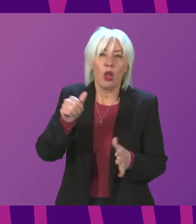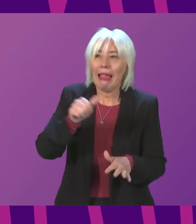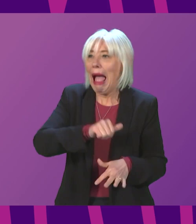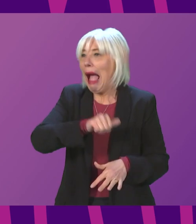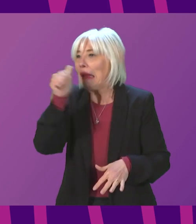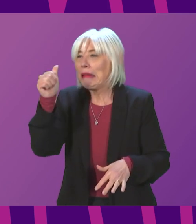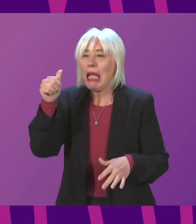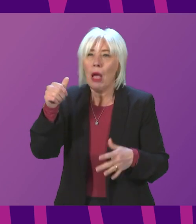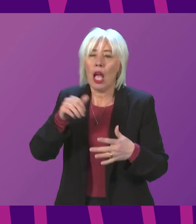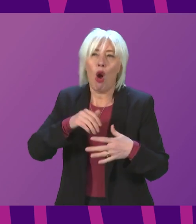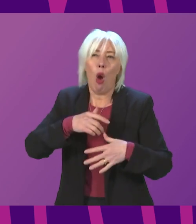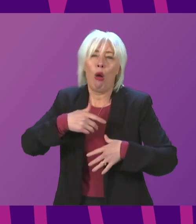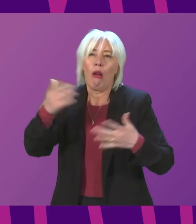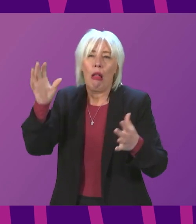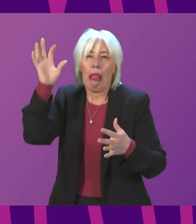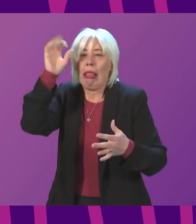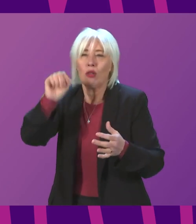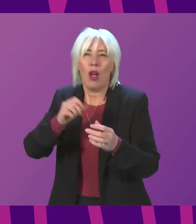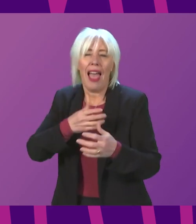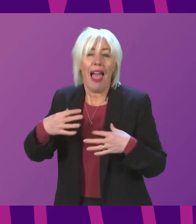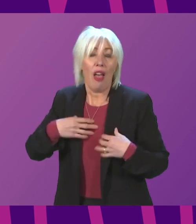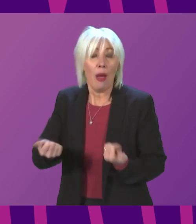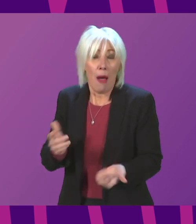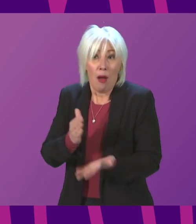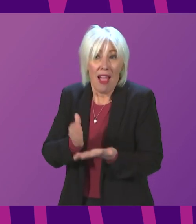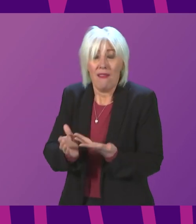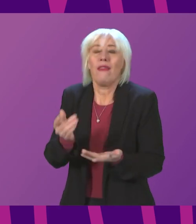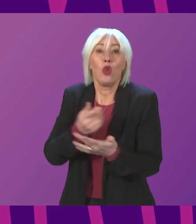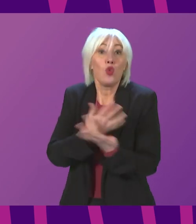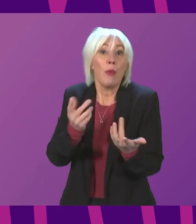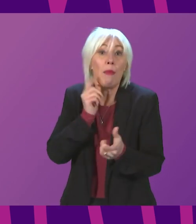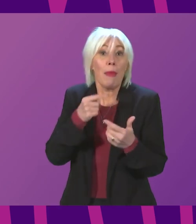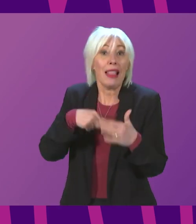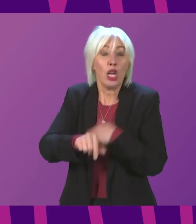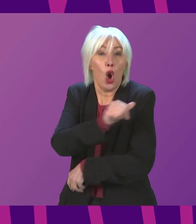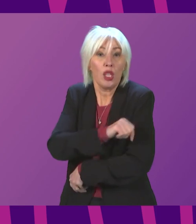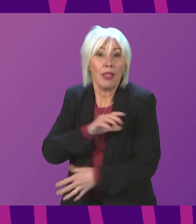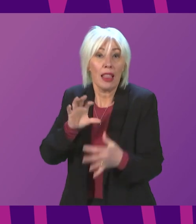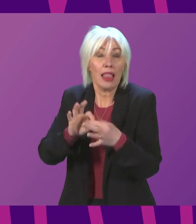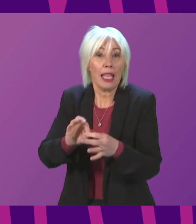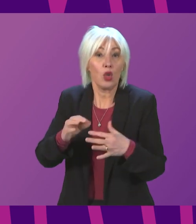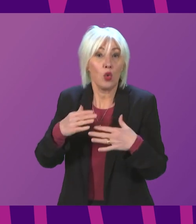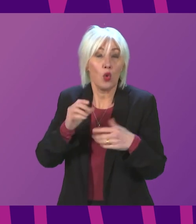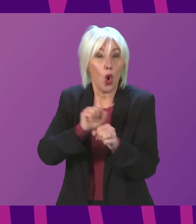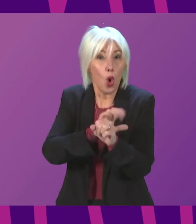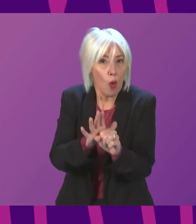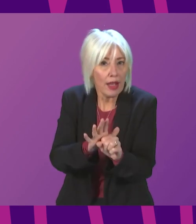of people’s health. If the hospitals are so full of Covid cases that they cannot treat